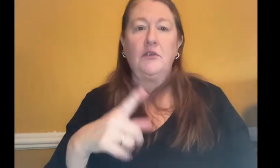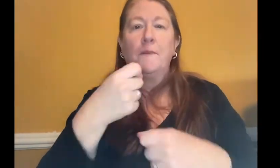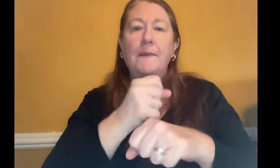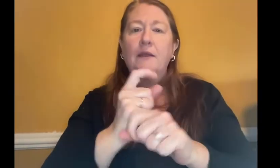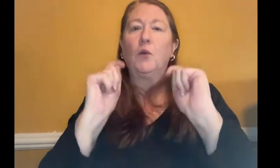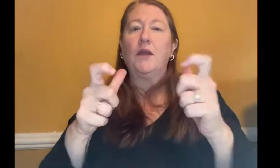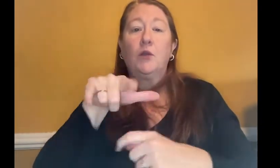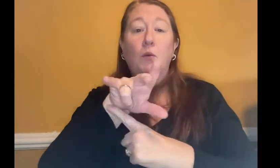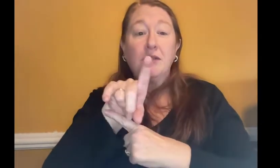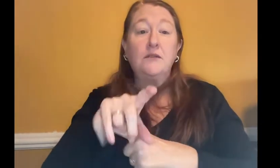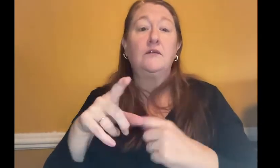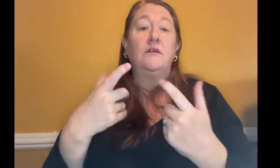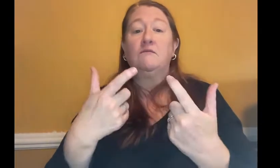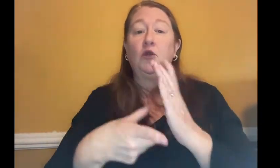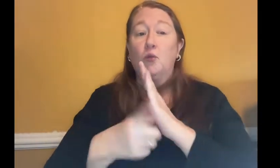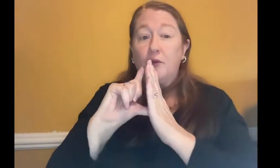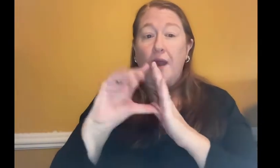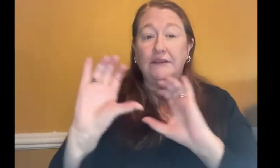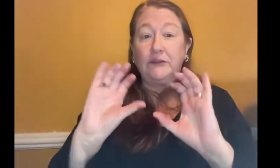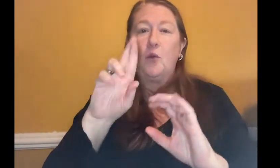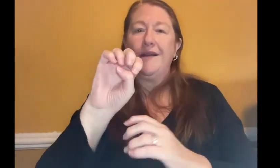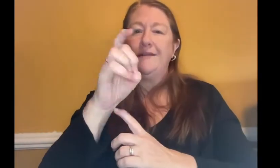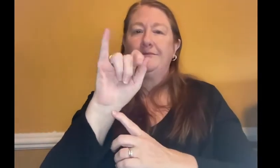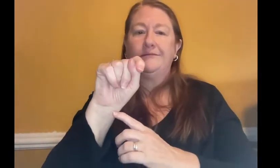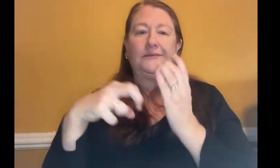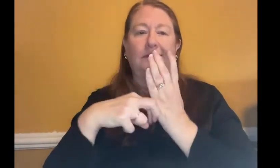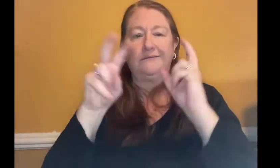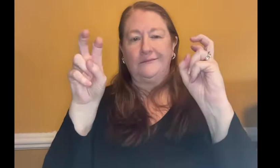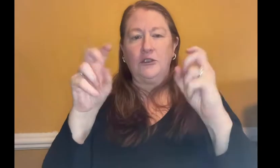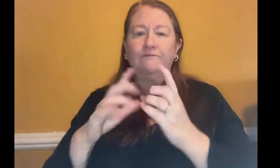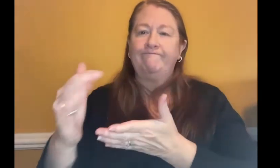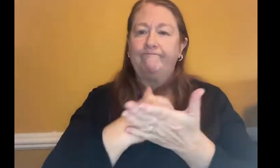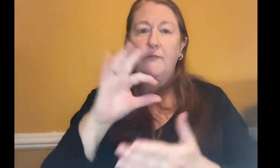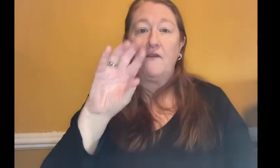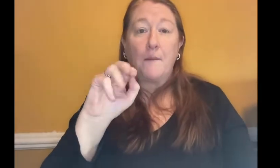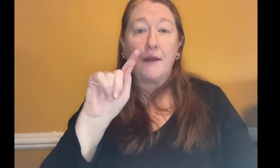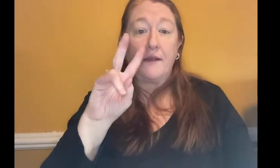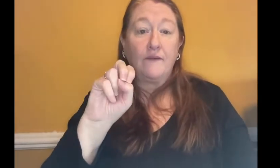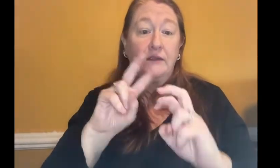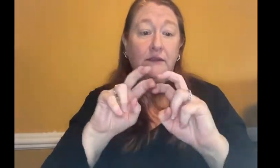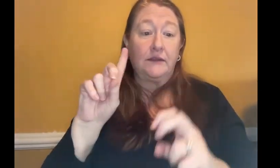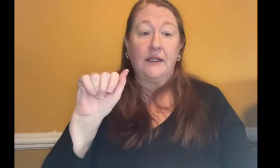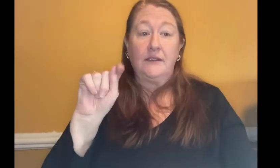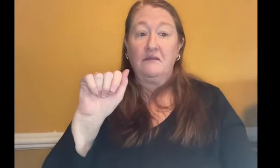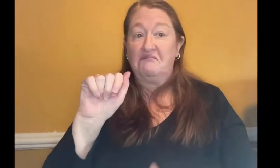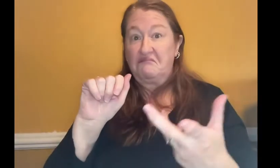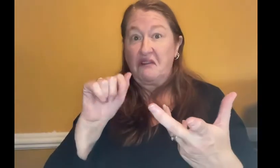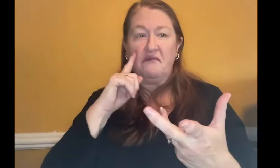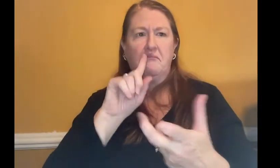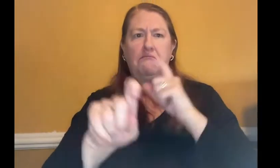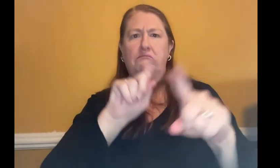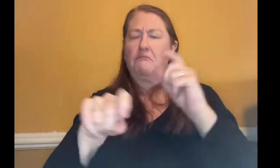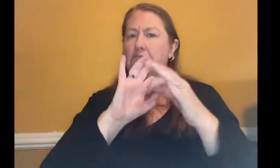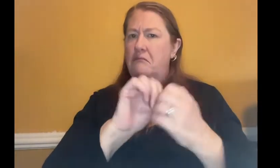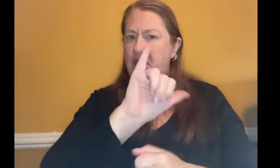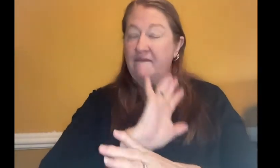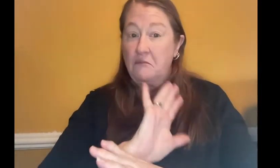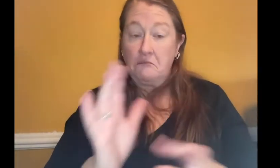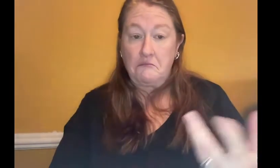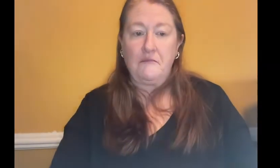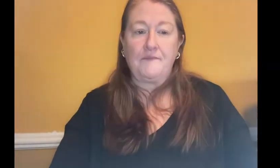Create a quick quiz, review activity, or exit ticket to gather formative assessment data.